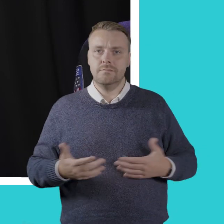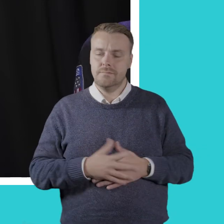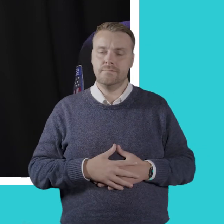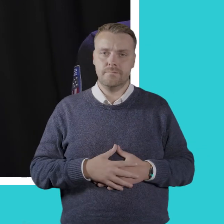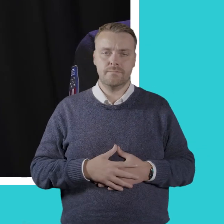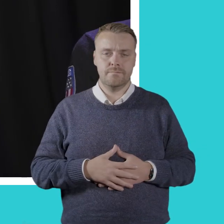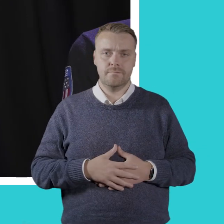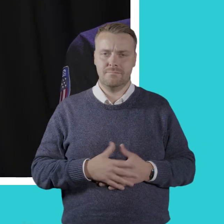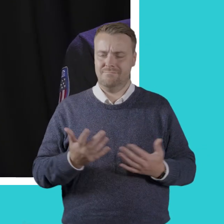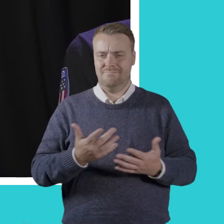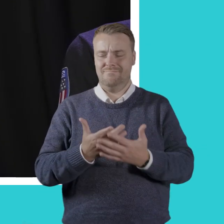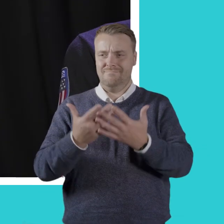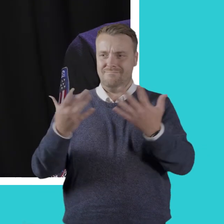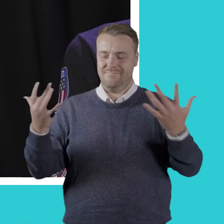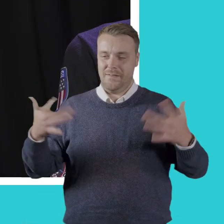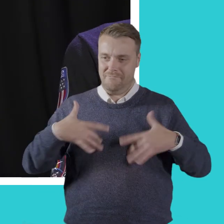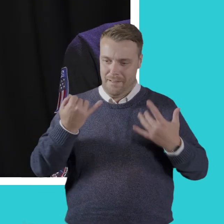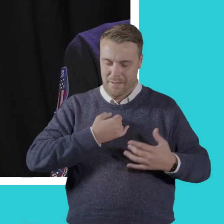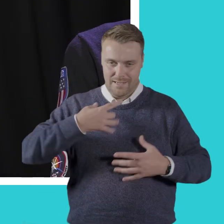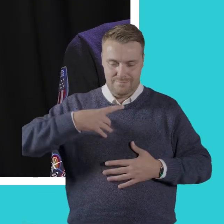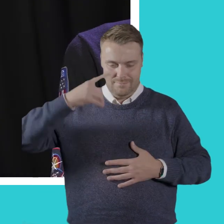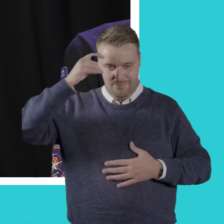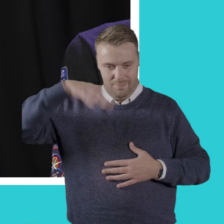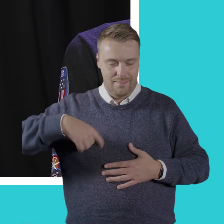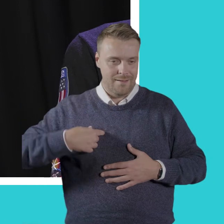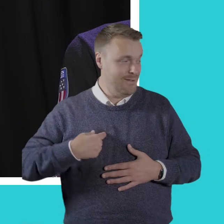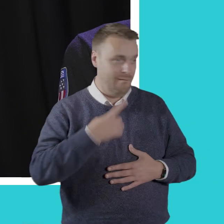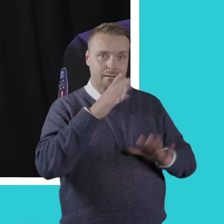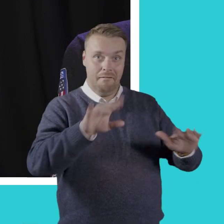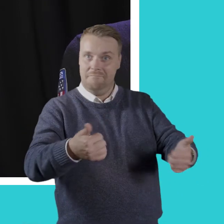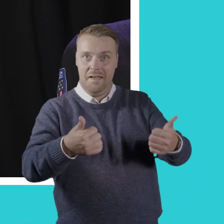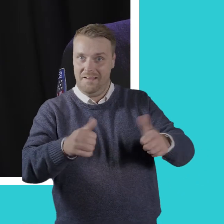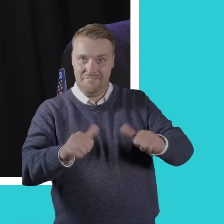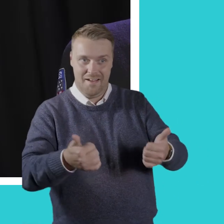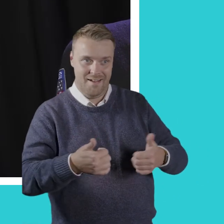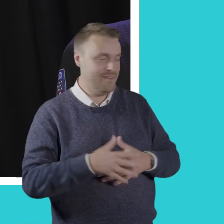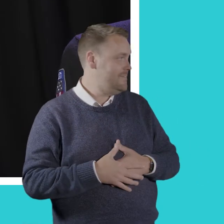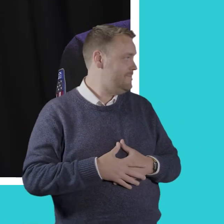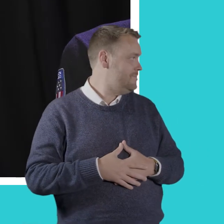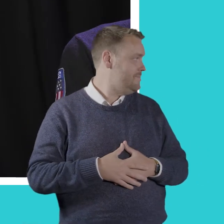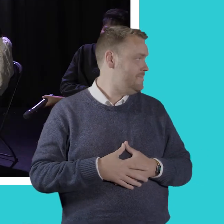But yeah there's so many I feel really bad like not being able to list loads. We've all got plenty to be learning. I think everyone's probably gonna go and look into